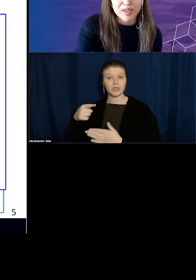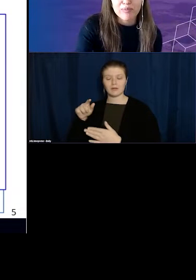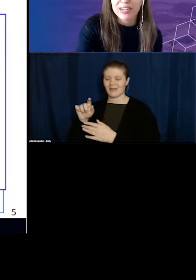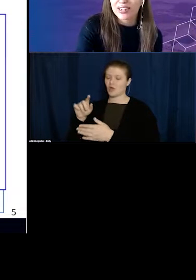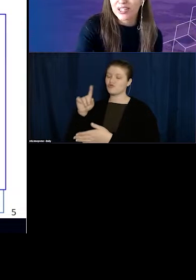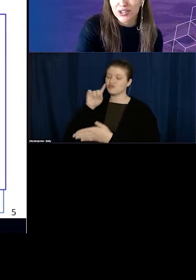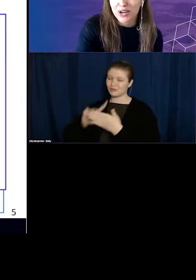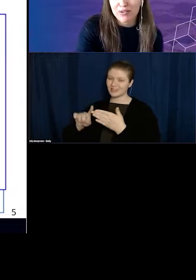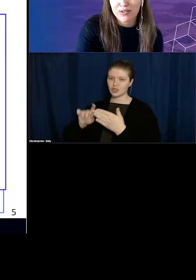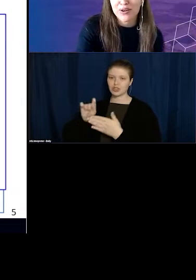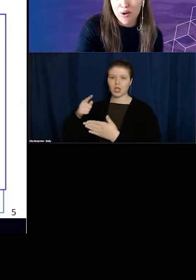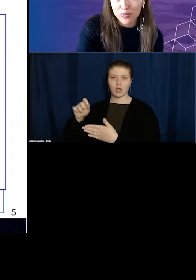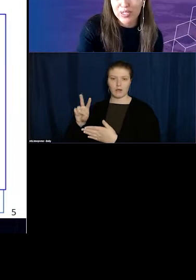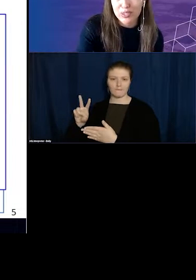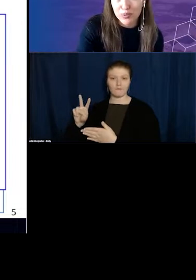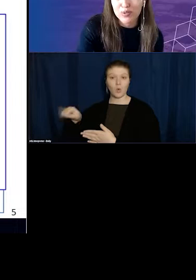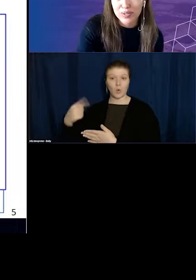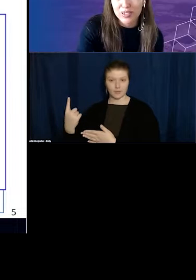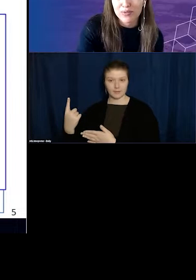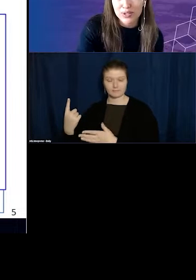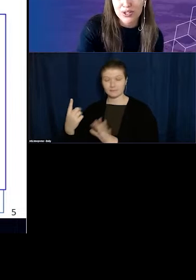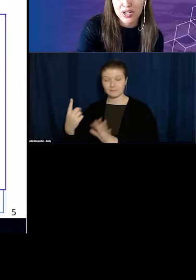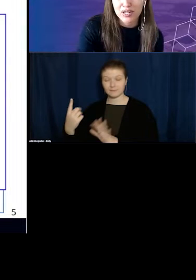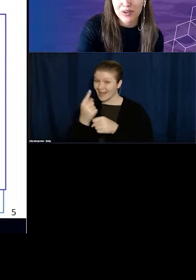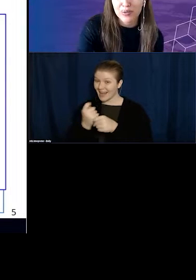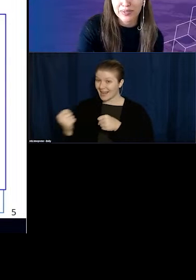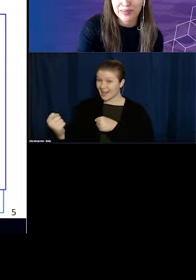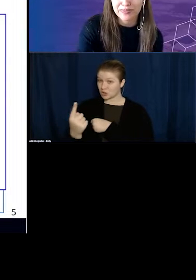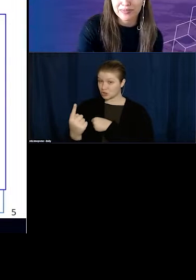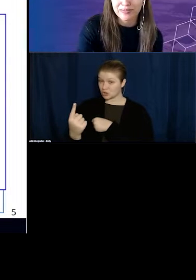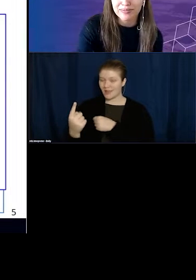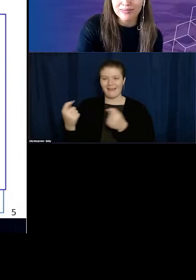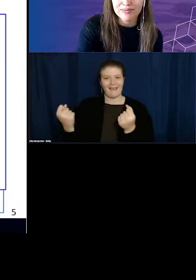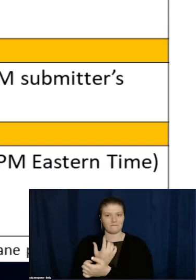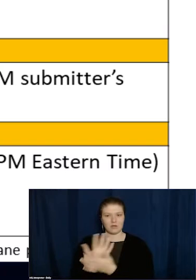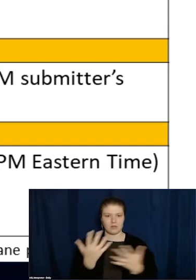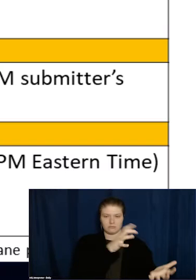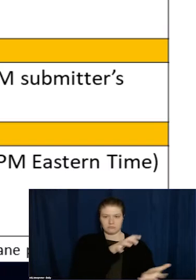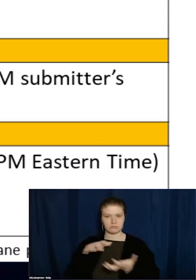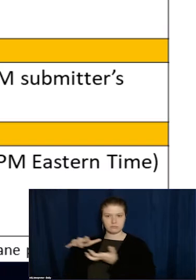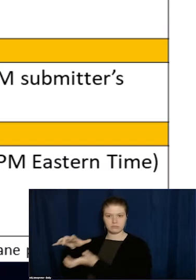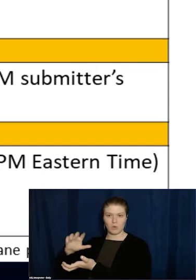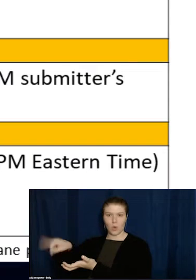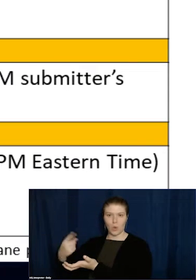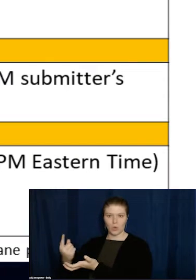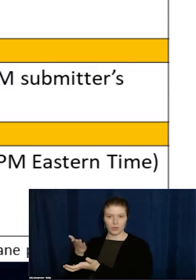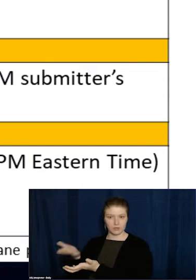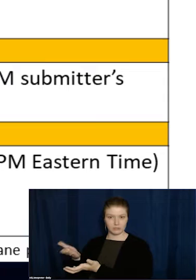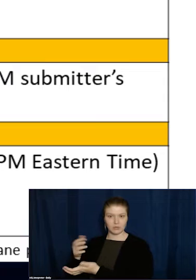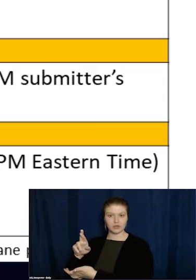By next year, however, all PDs will be Research.gov only. So, this is an important slide.